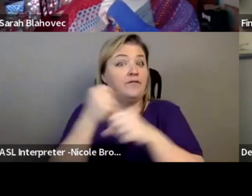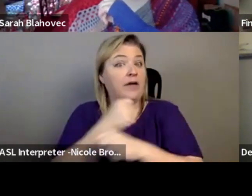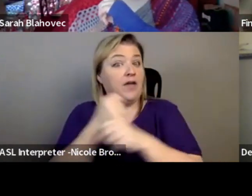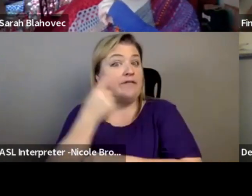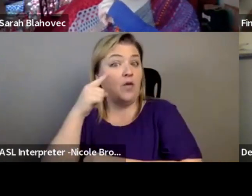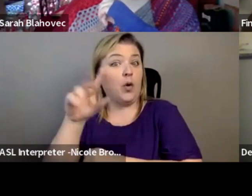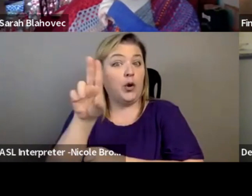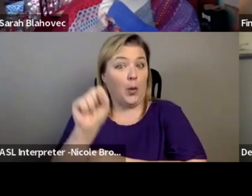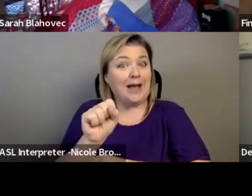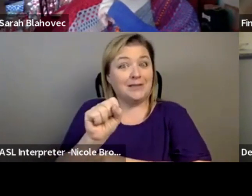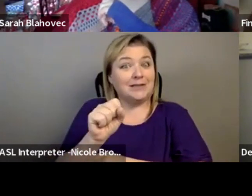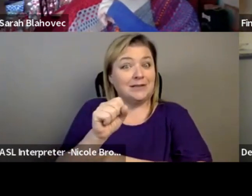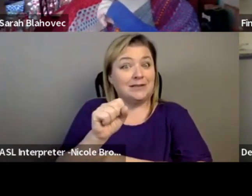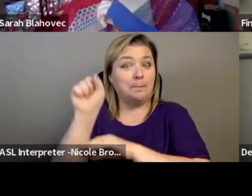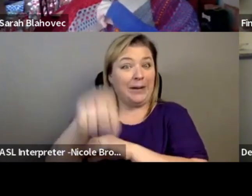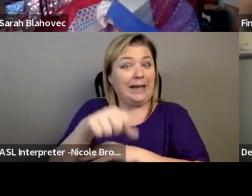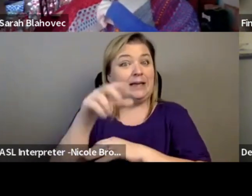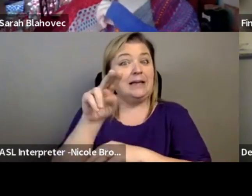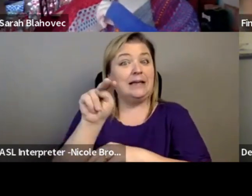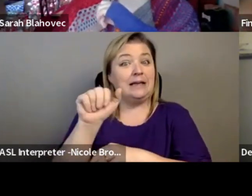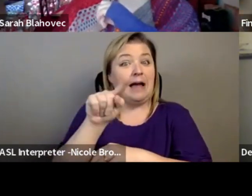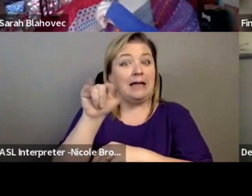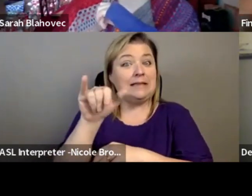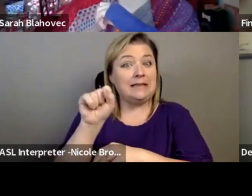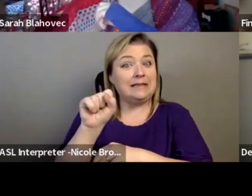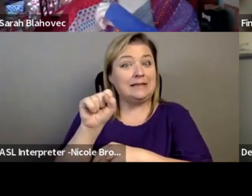States and defeated the Nazis. We're going to do the same thing